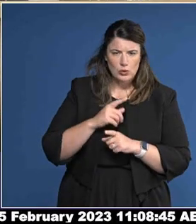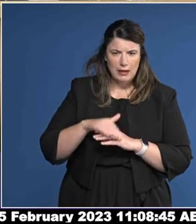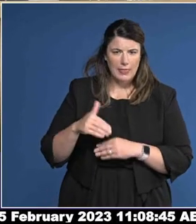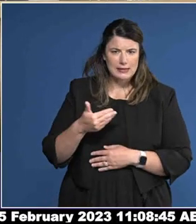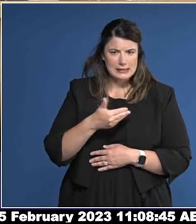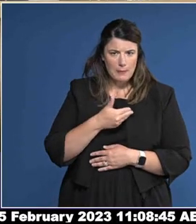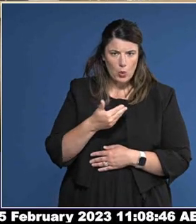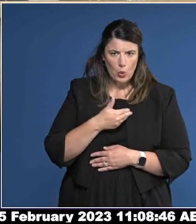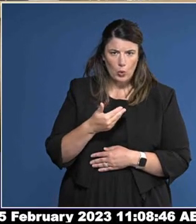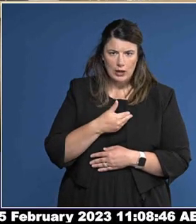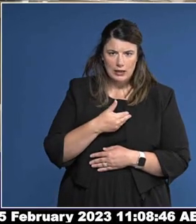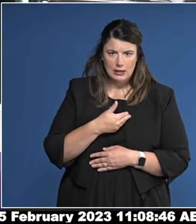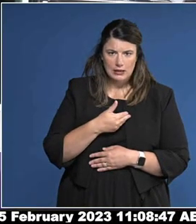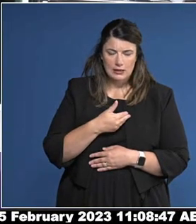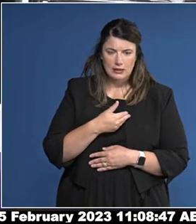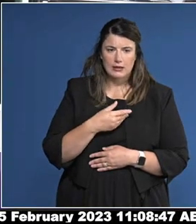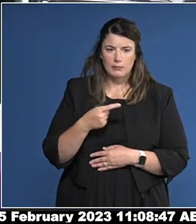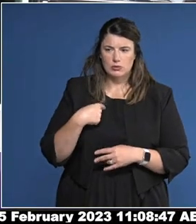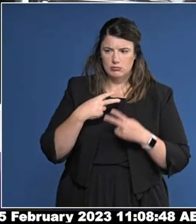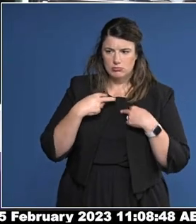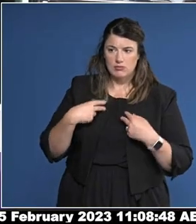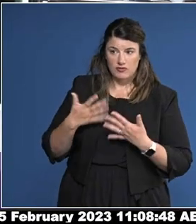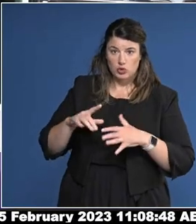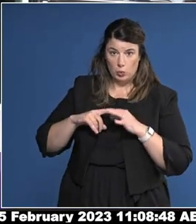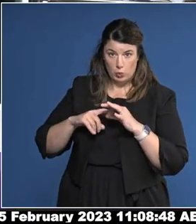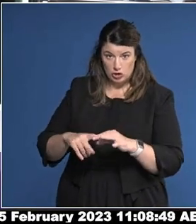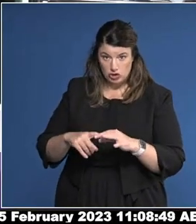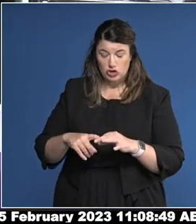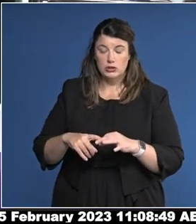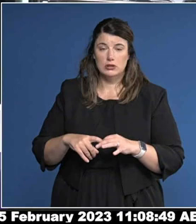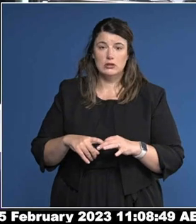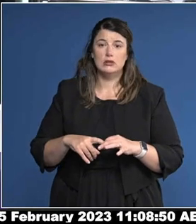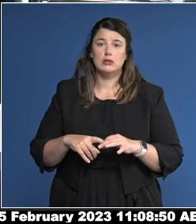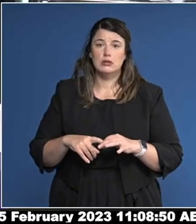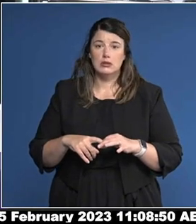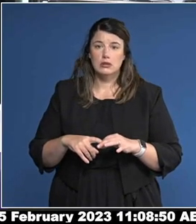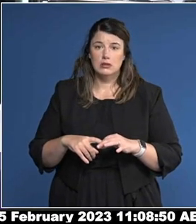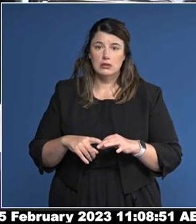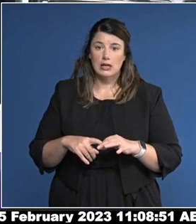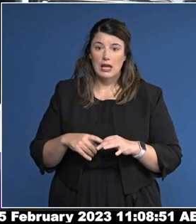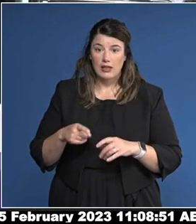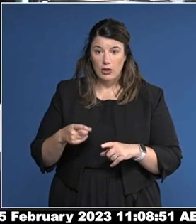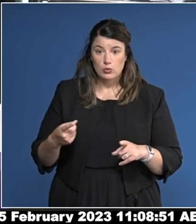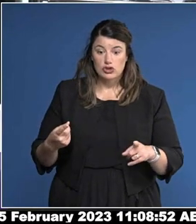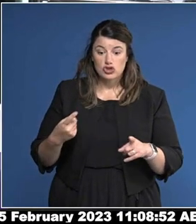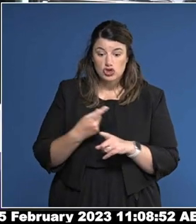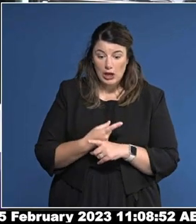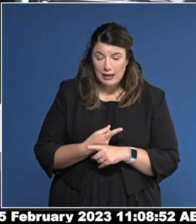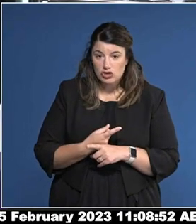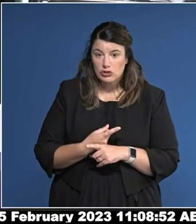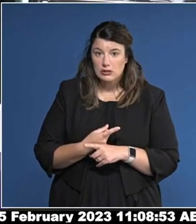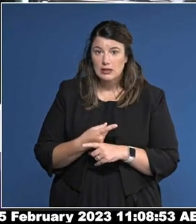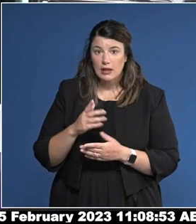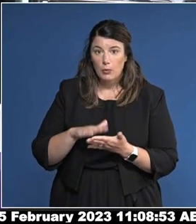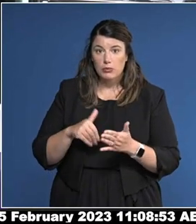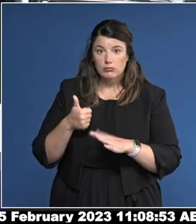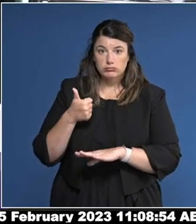questions from Ms Eastman, were they - are they changes that were in force or in - had